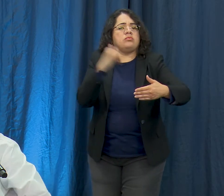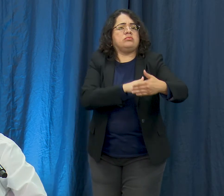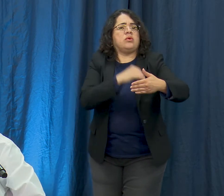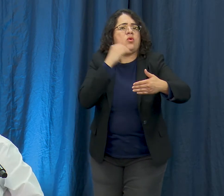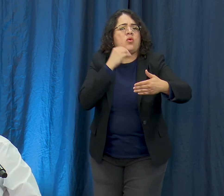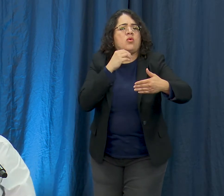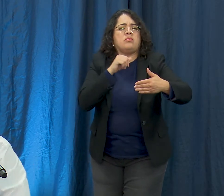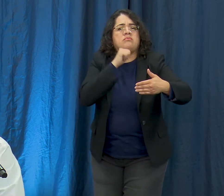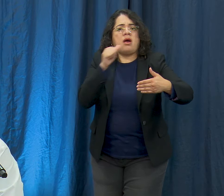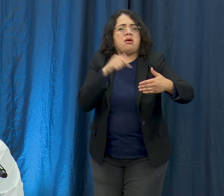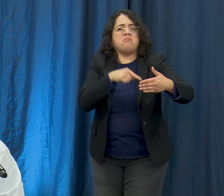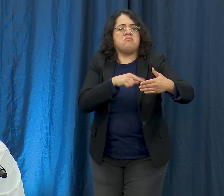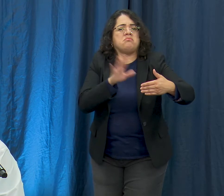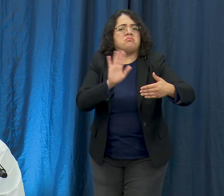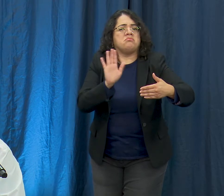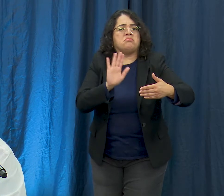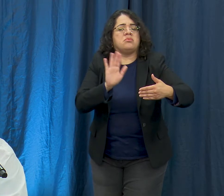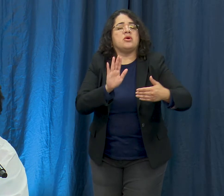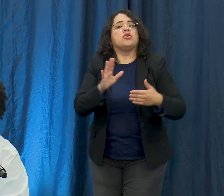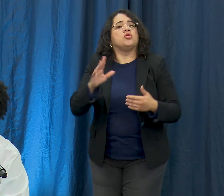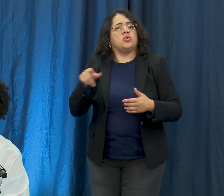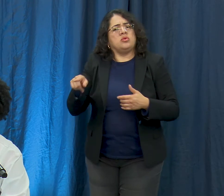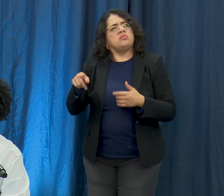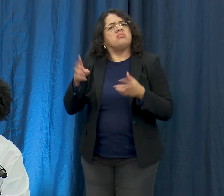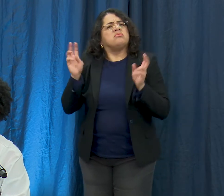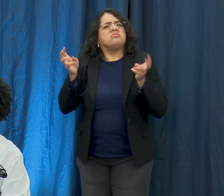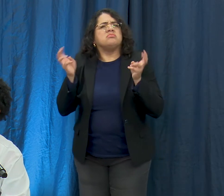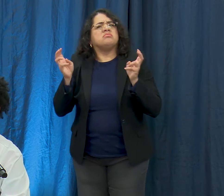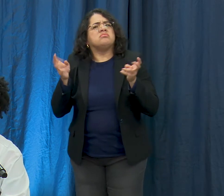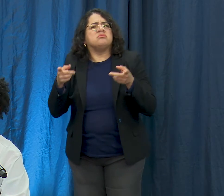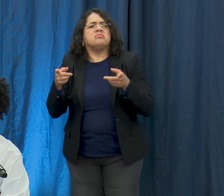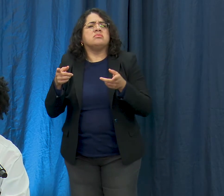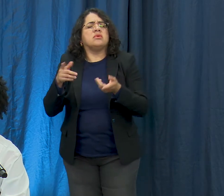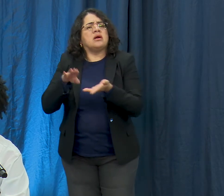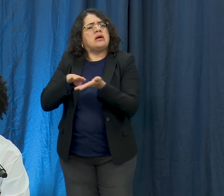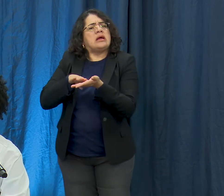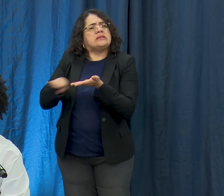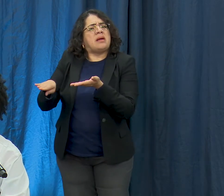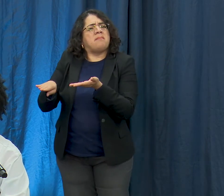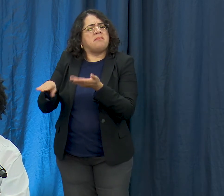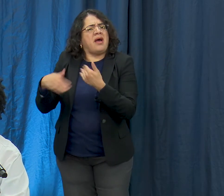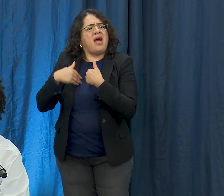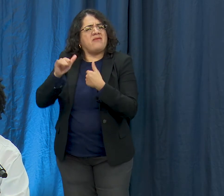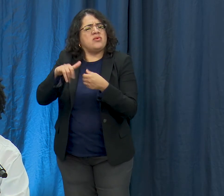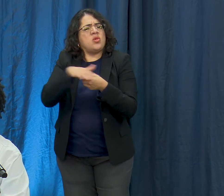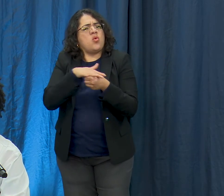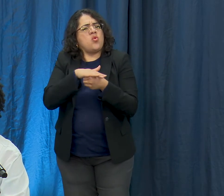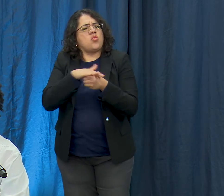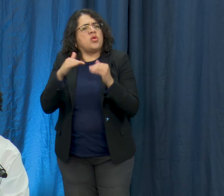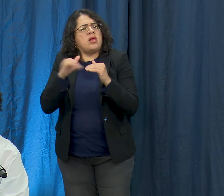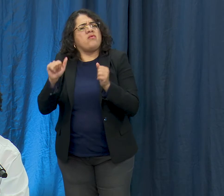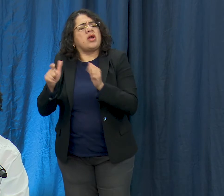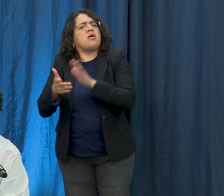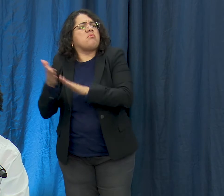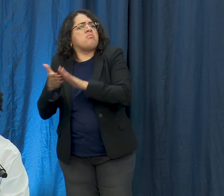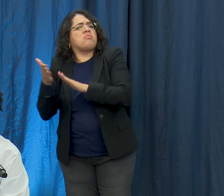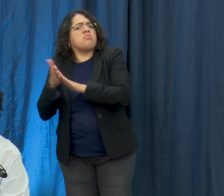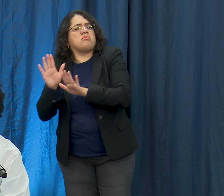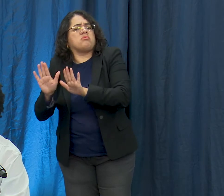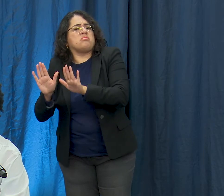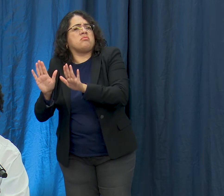but so they were always sort of exempted and we're able to continue services